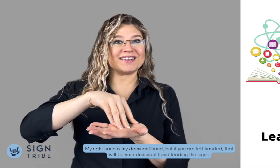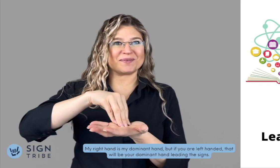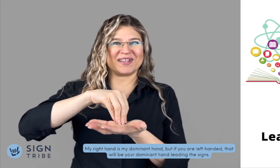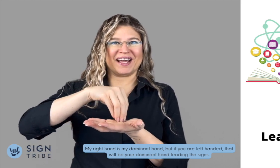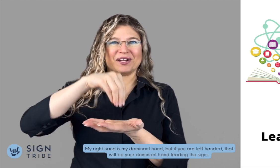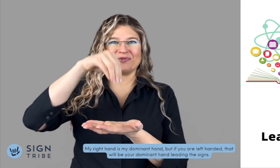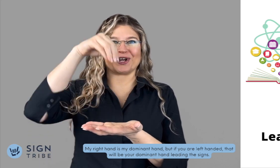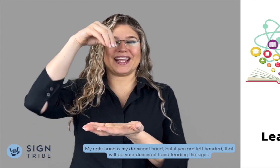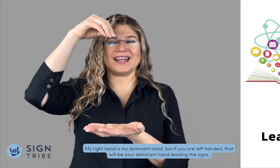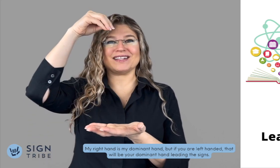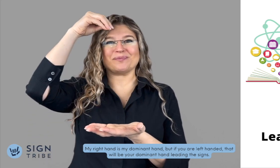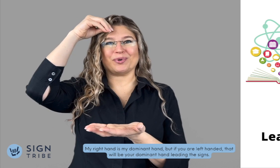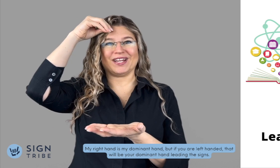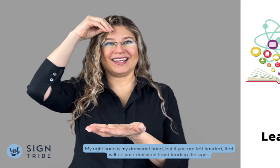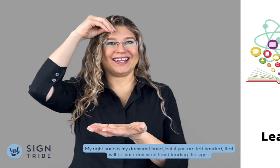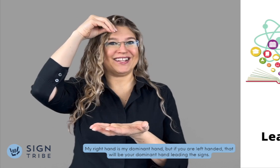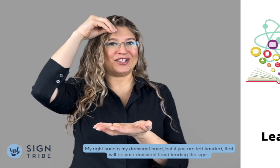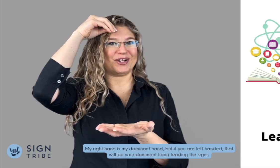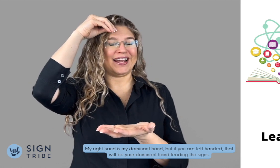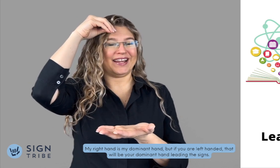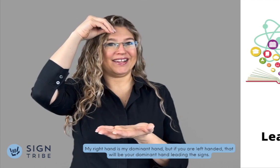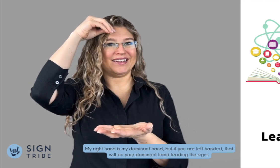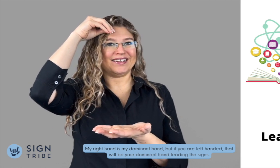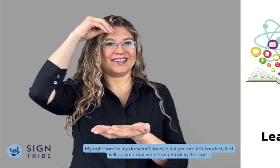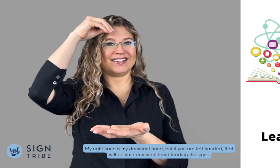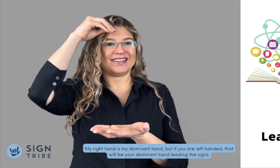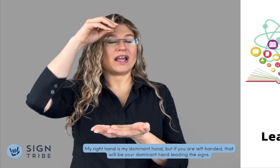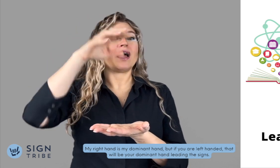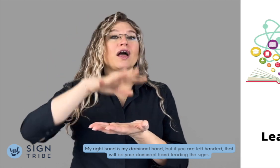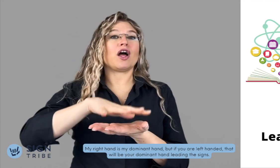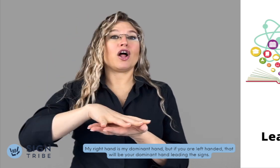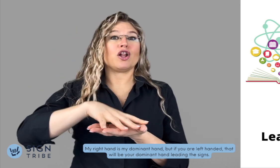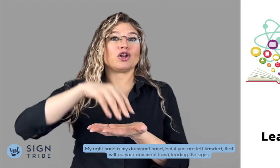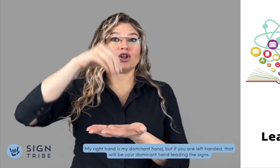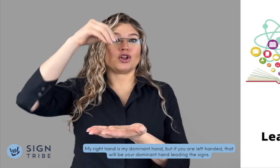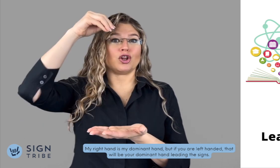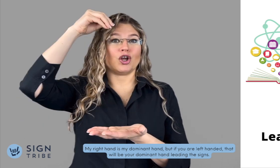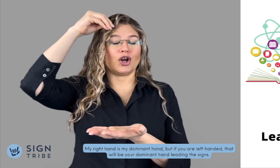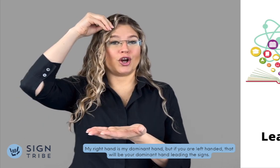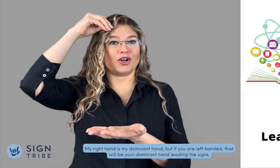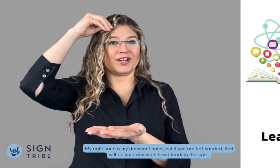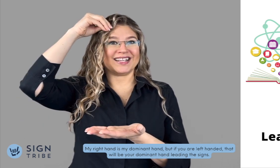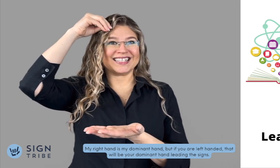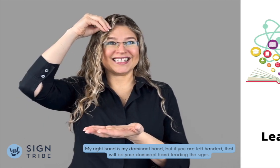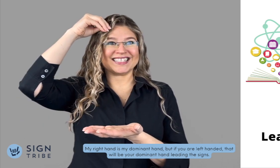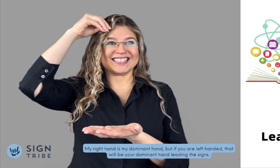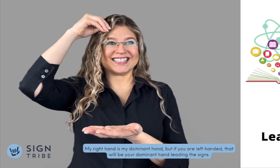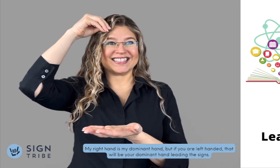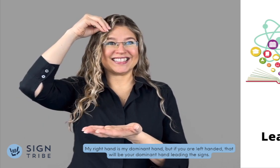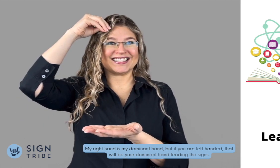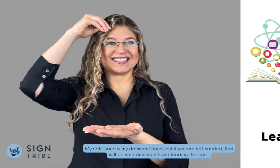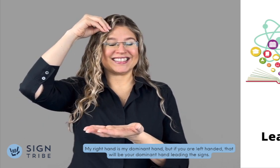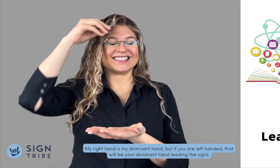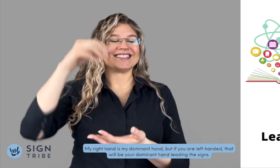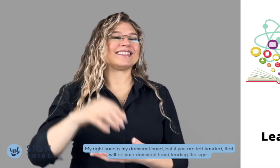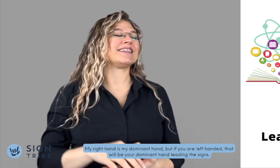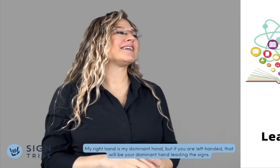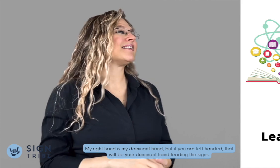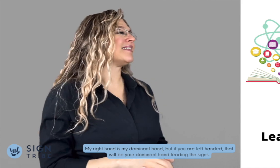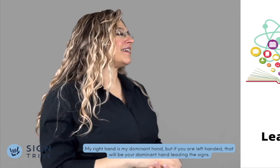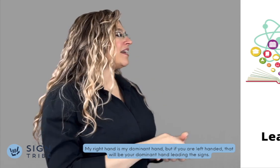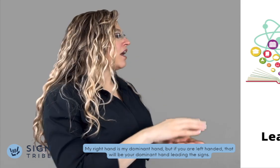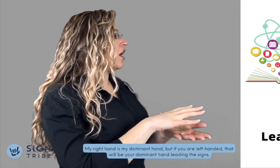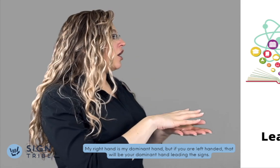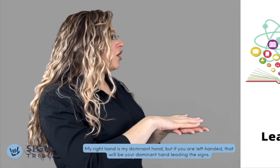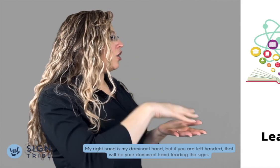something out of your hand and putting it in your head. Learn.